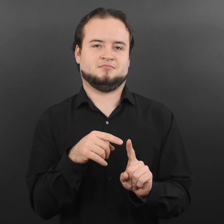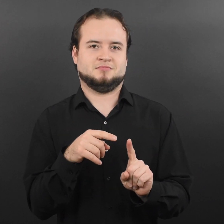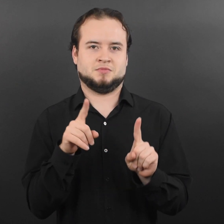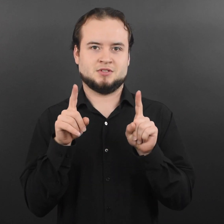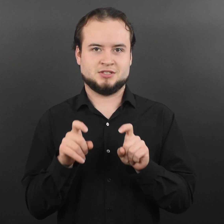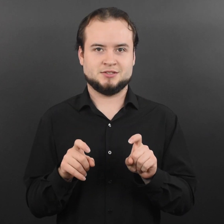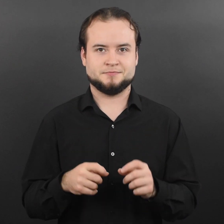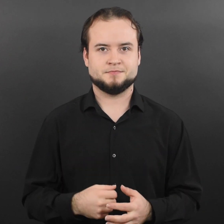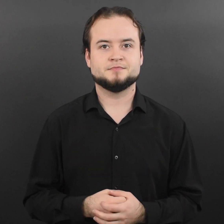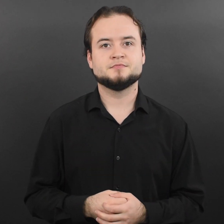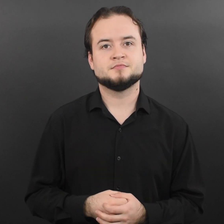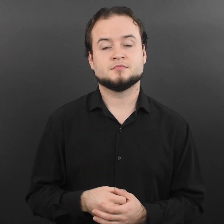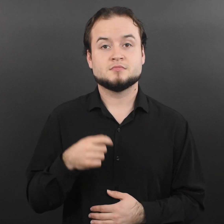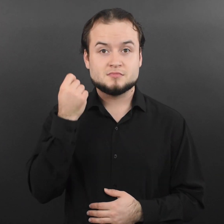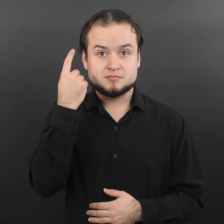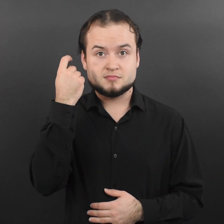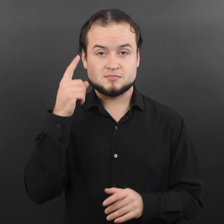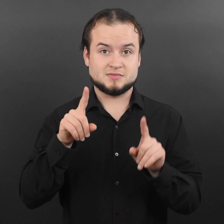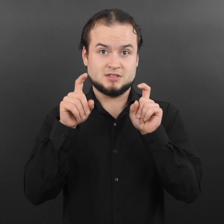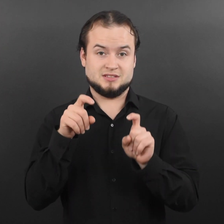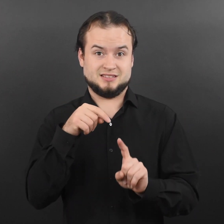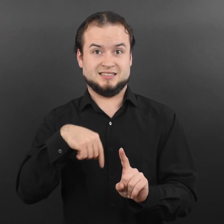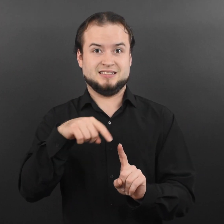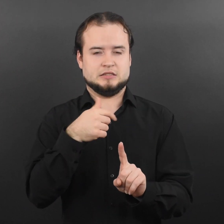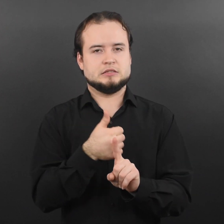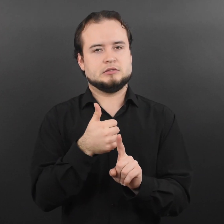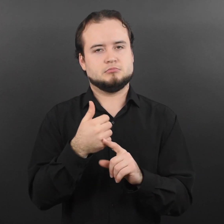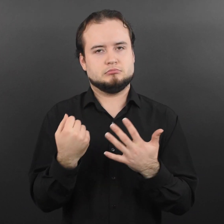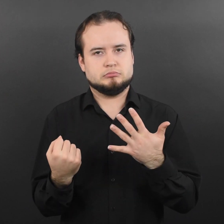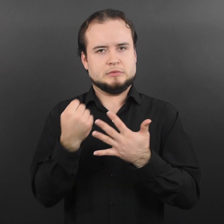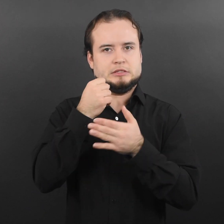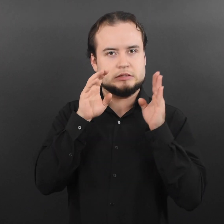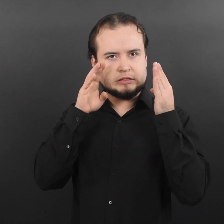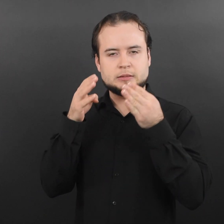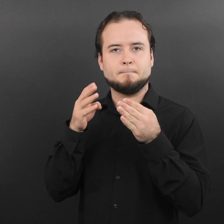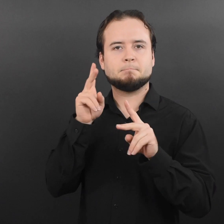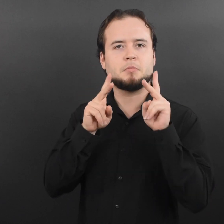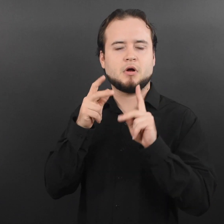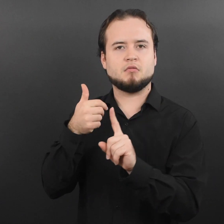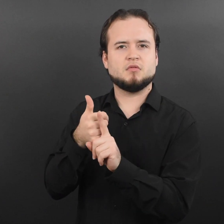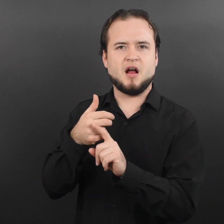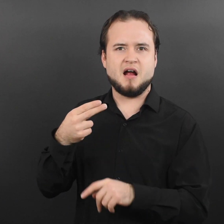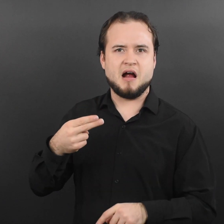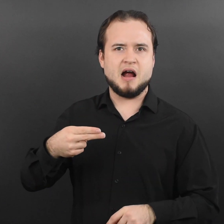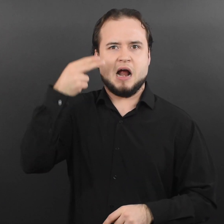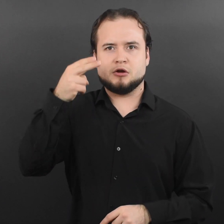other barriers to testing, such as challenges affording over-the-counter rapid antigen tests.